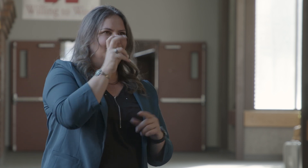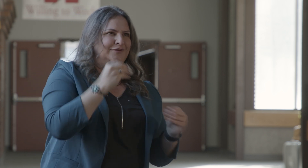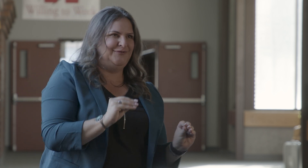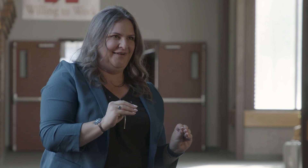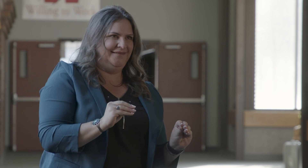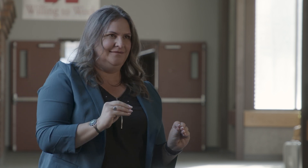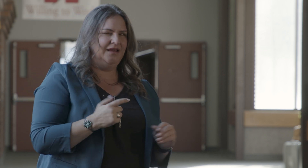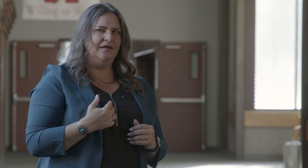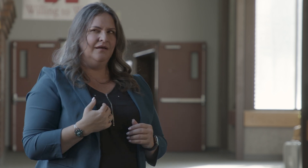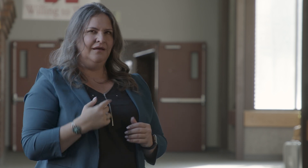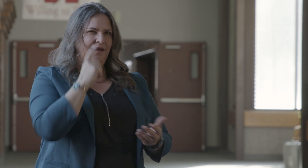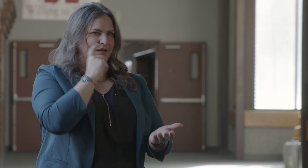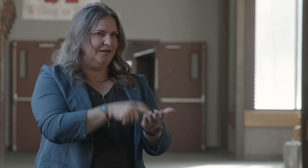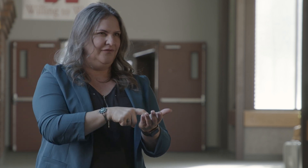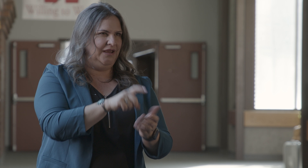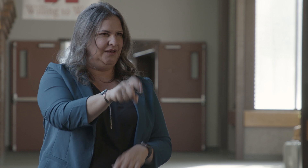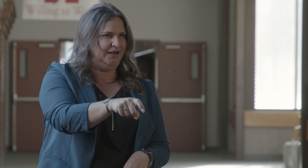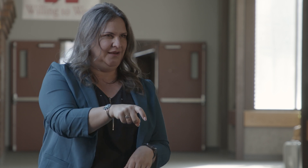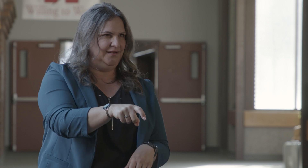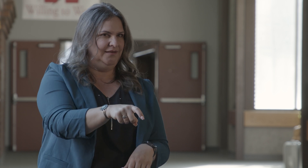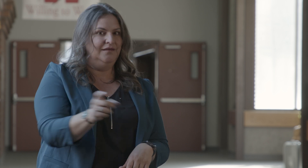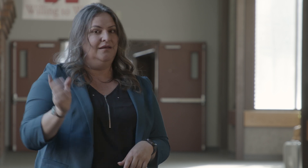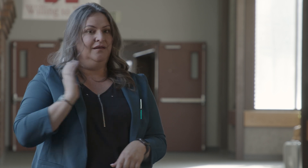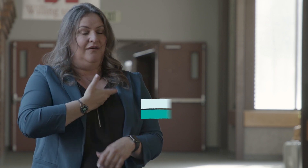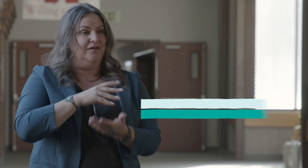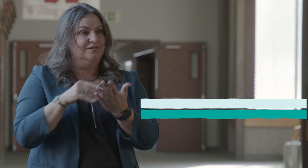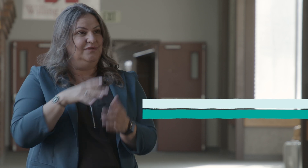Just like our Raptor store, we recognized the need.